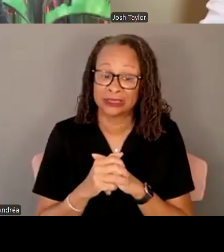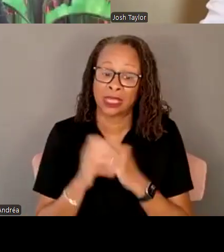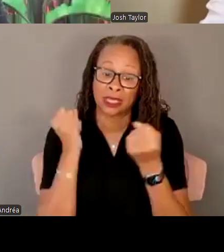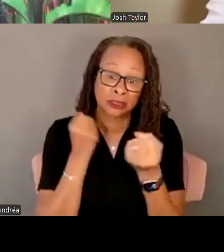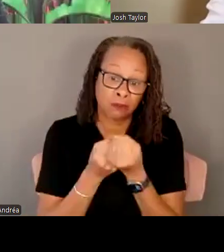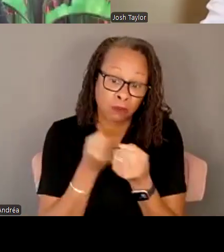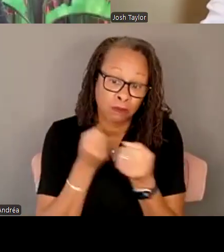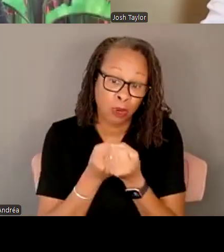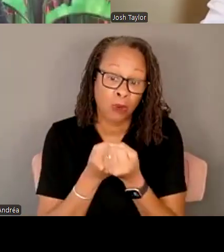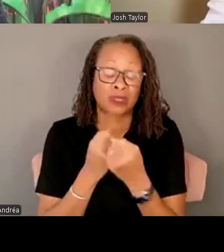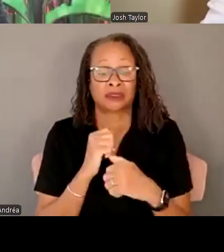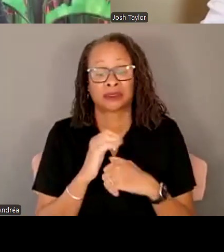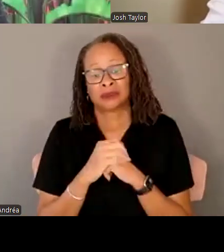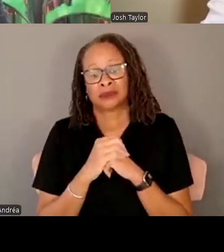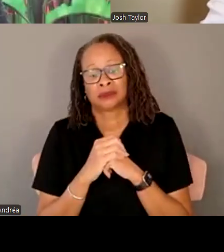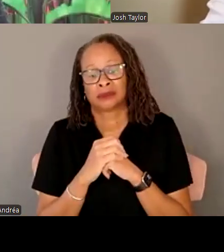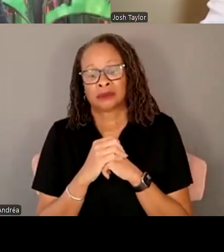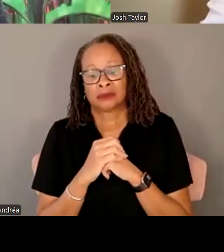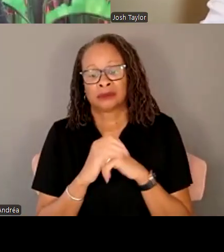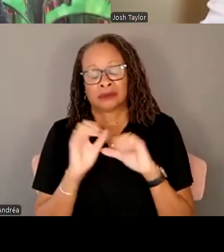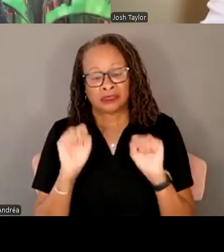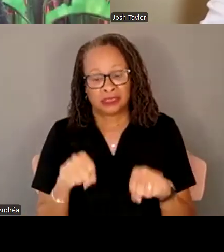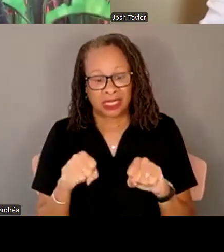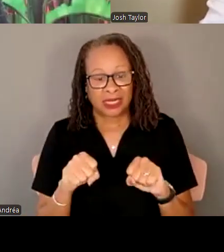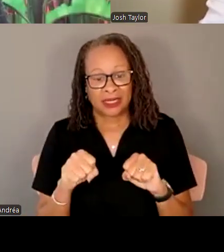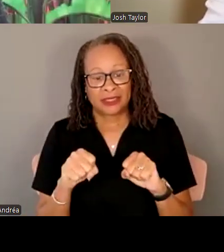and they can help look